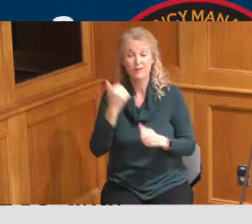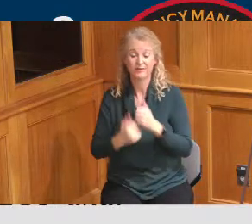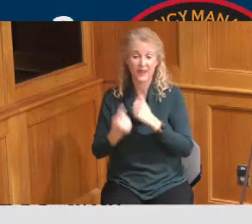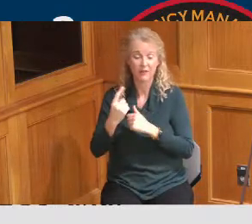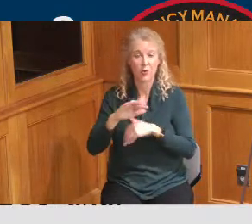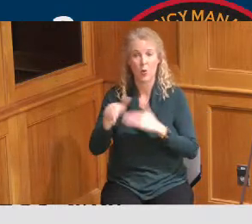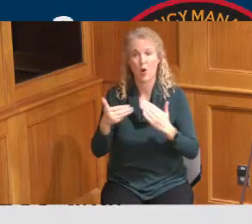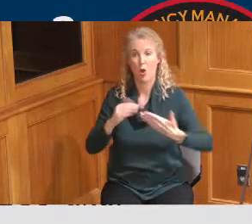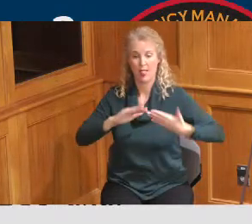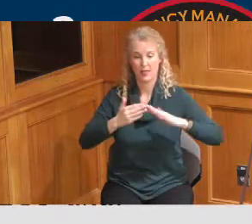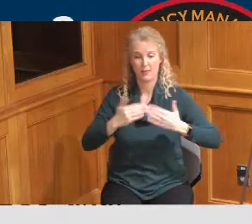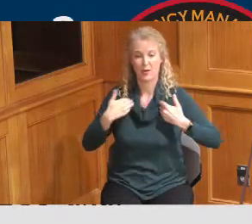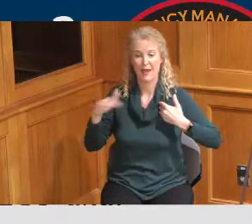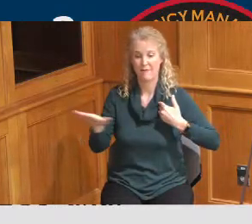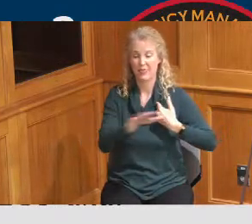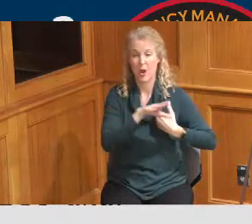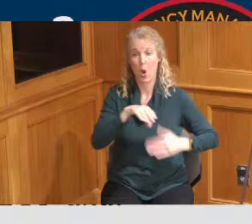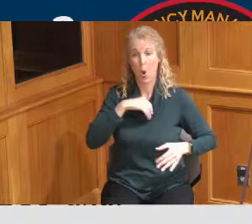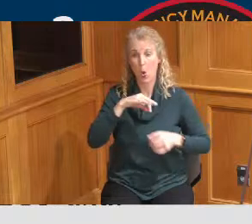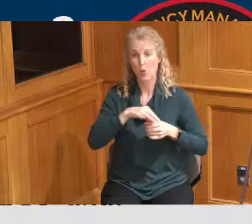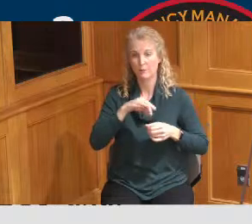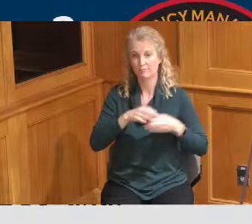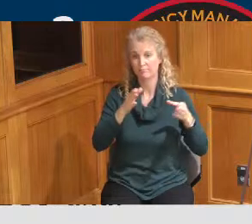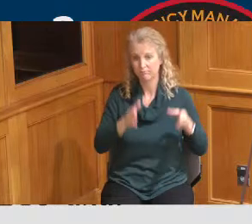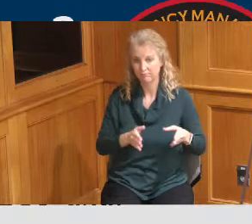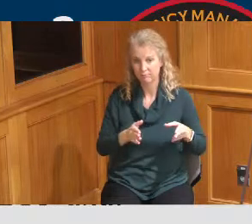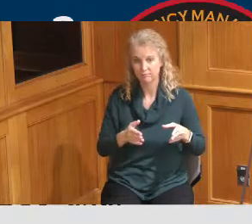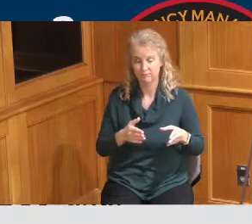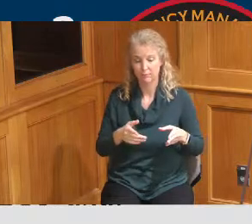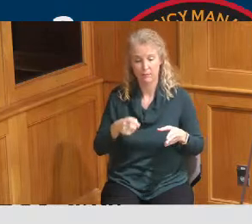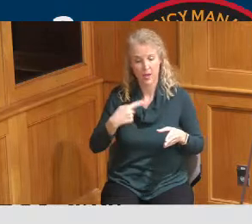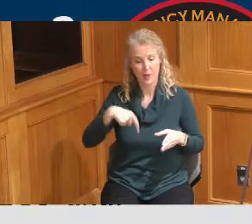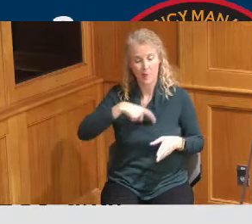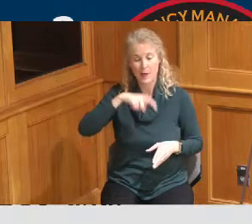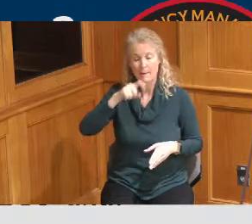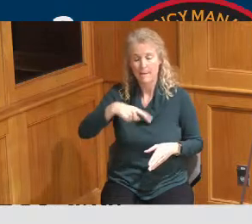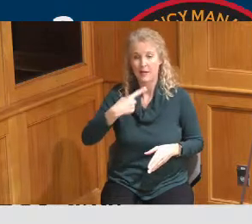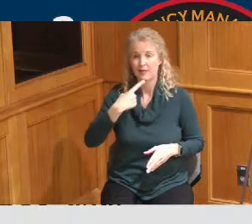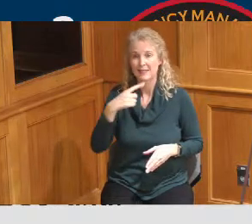have their own elected officials but if we can all be be on the talking the same language as